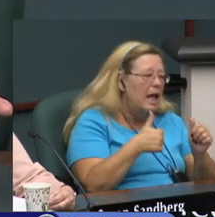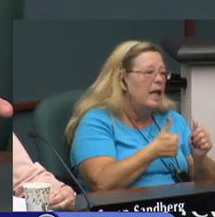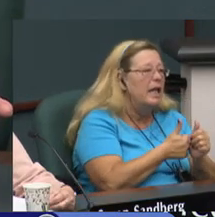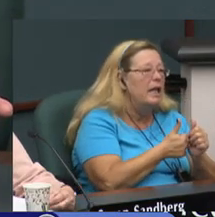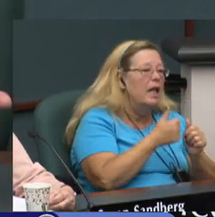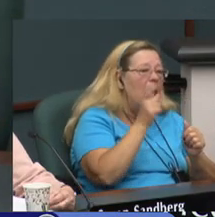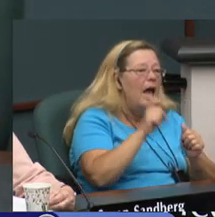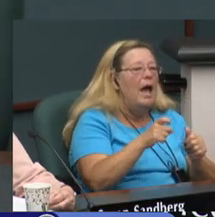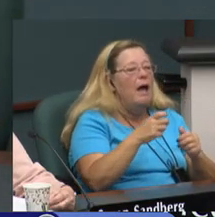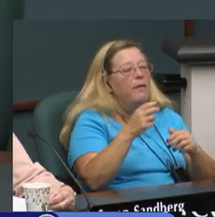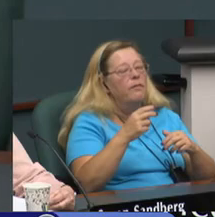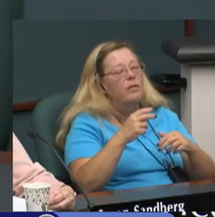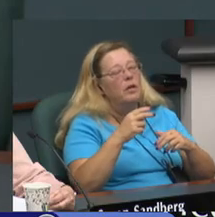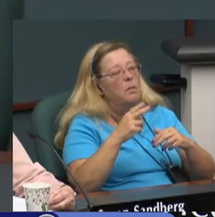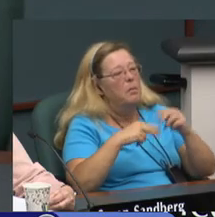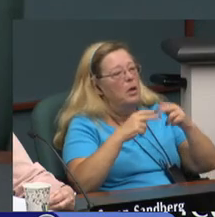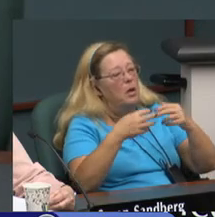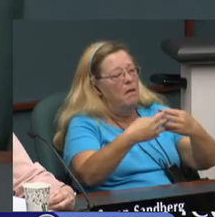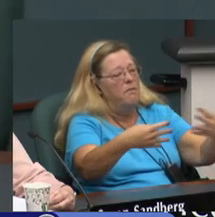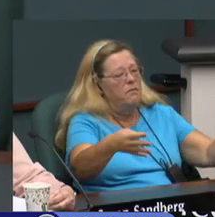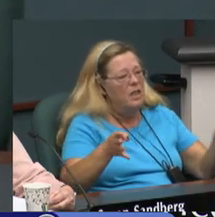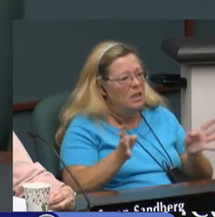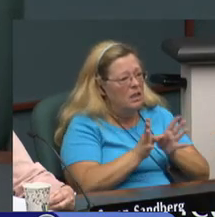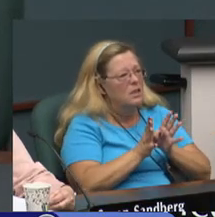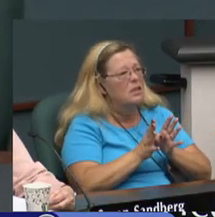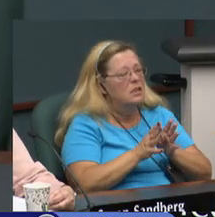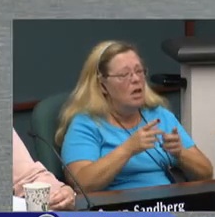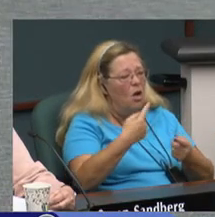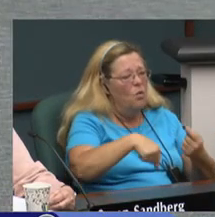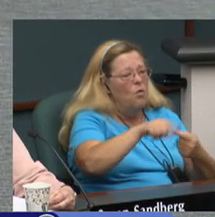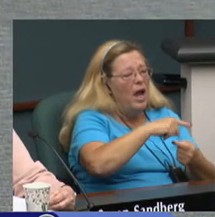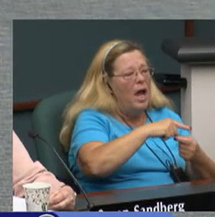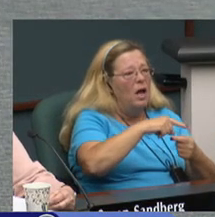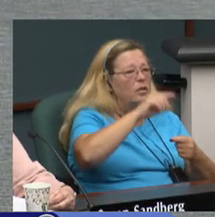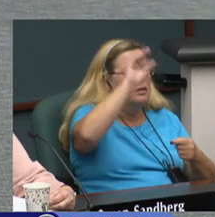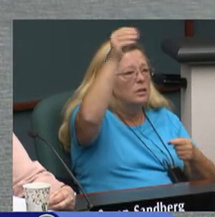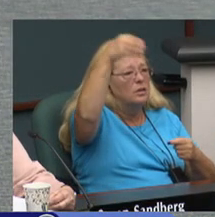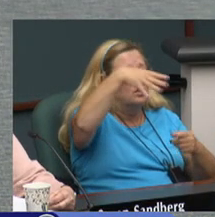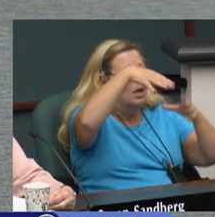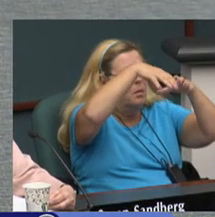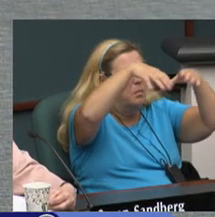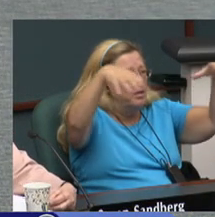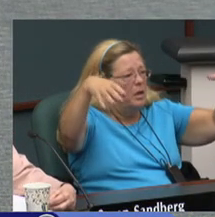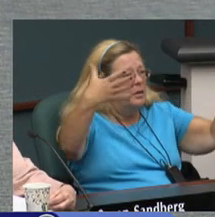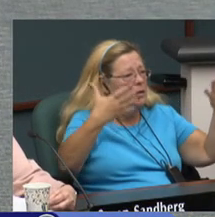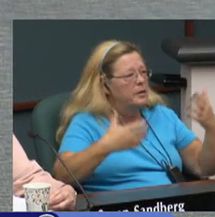fence around their solar display yeah it's there I'm sorry that's a question